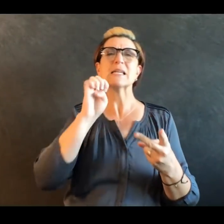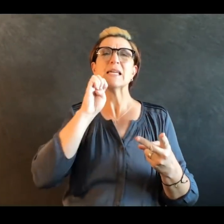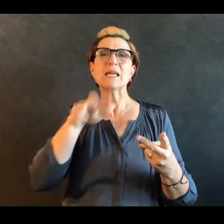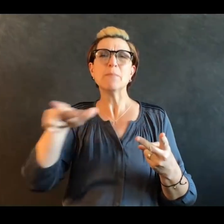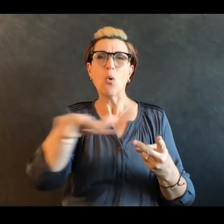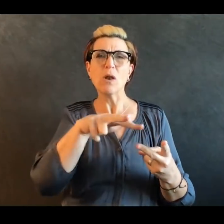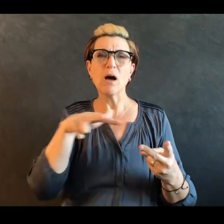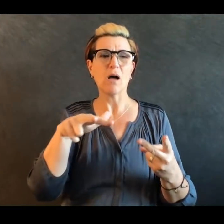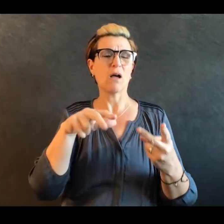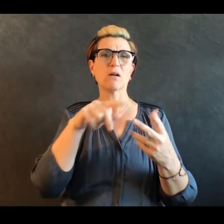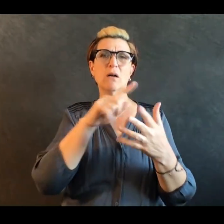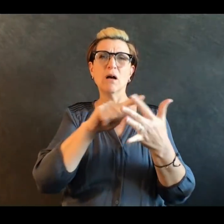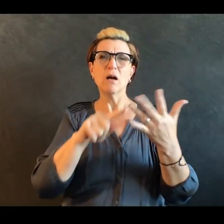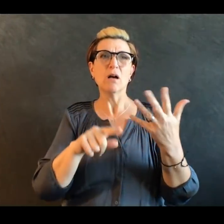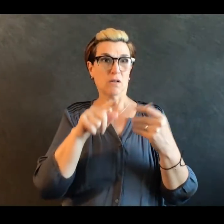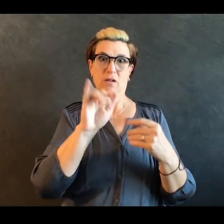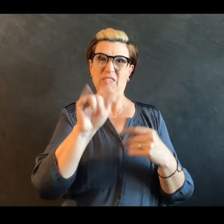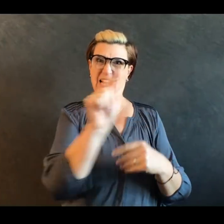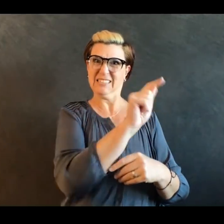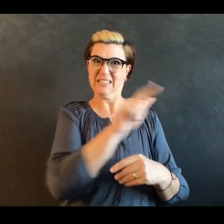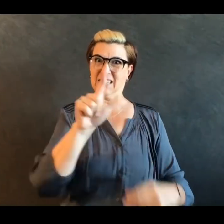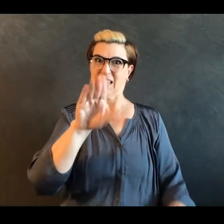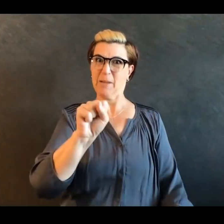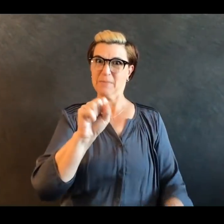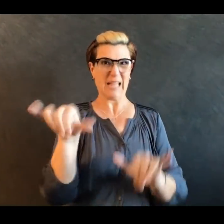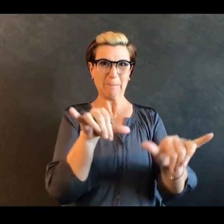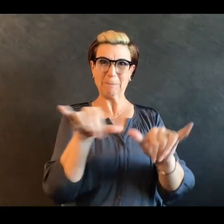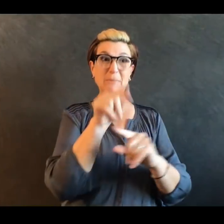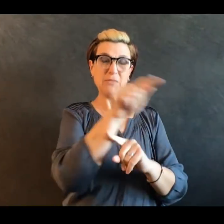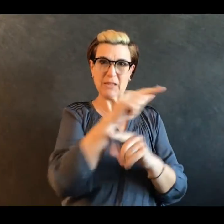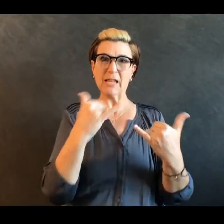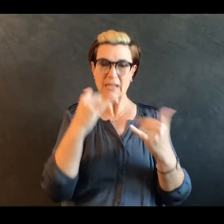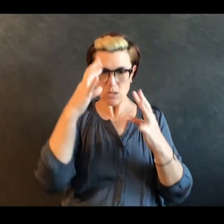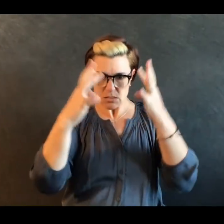with the answers to so many things you wouldn't have believed it and we're very